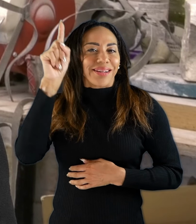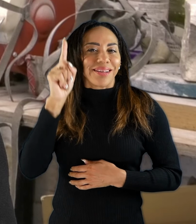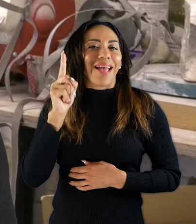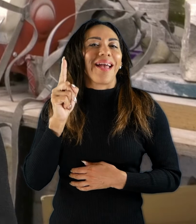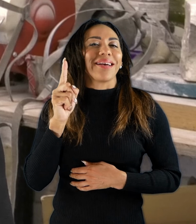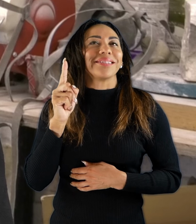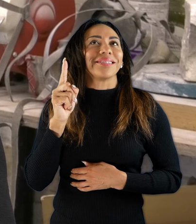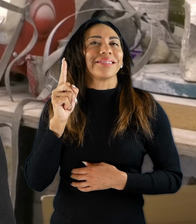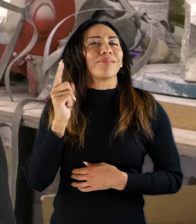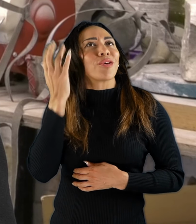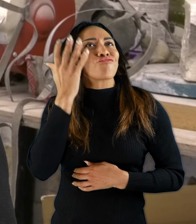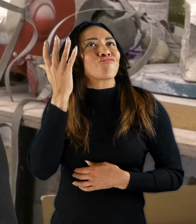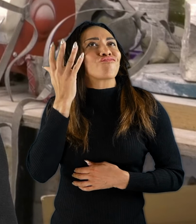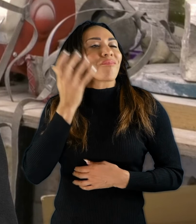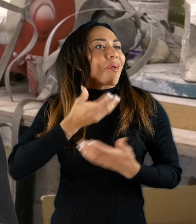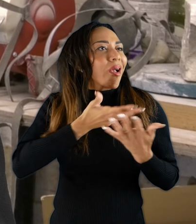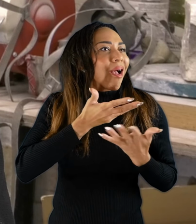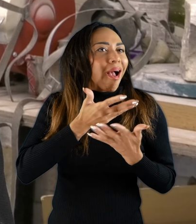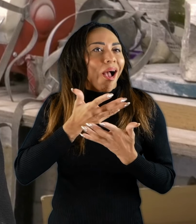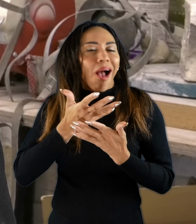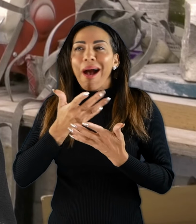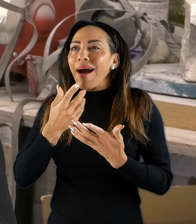things that you might be thinking about, a way to gather up your thoughts.